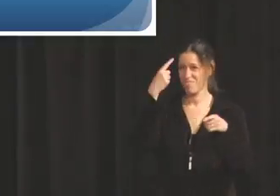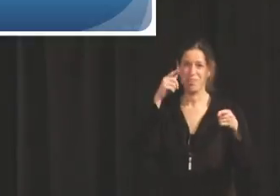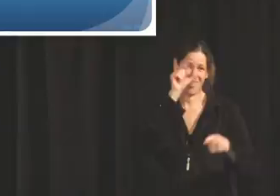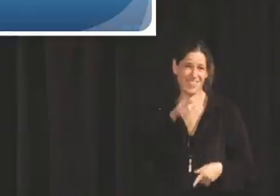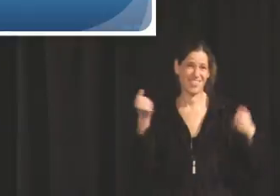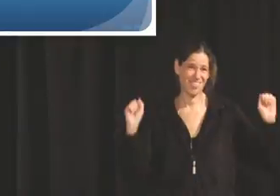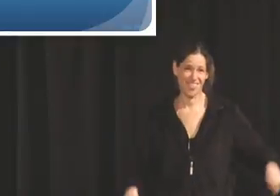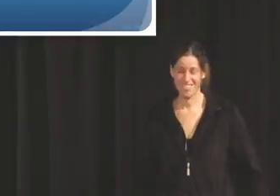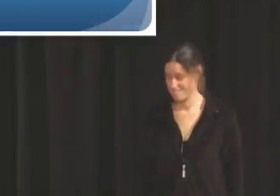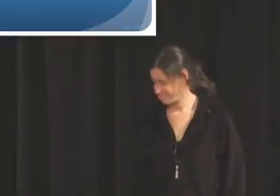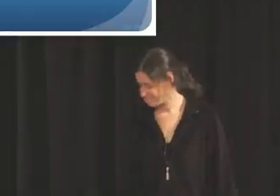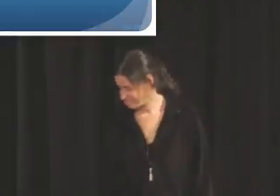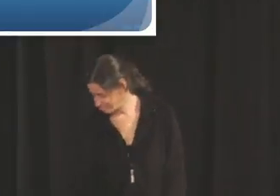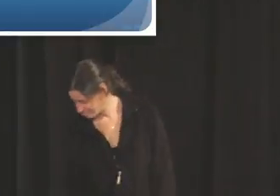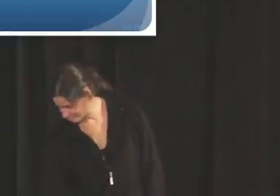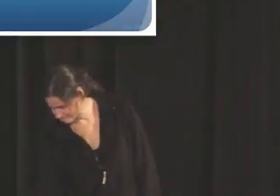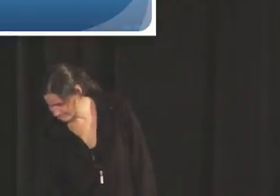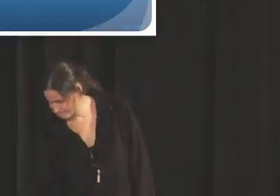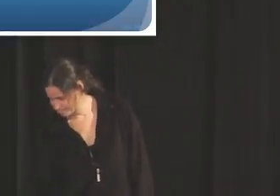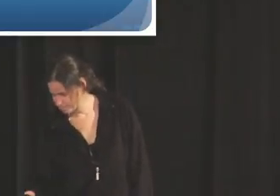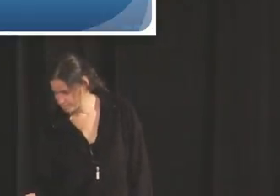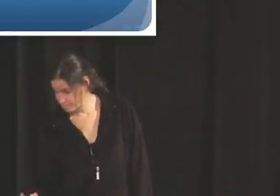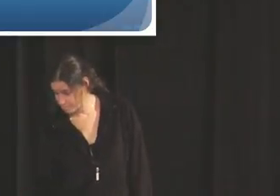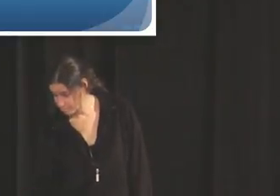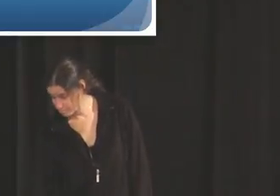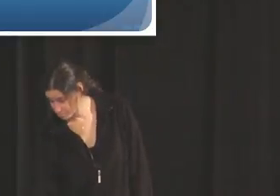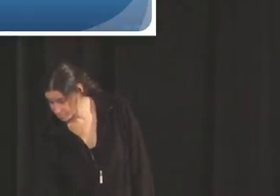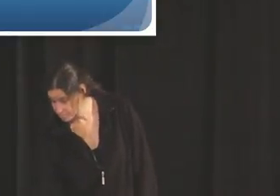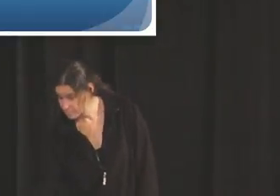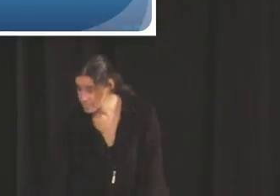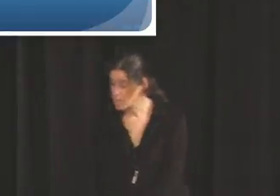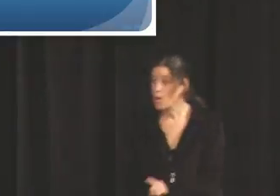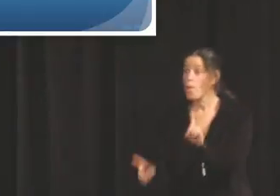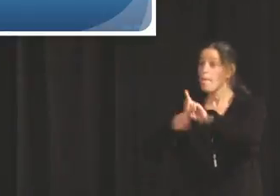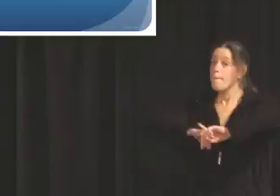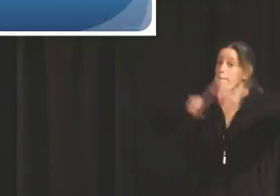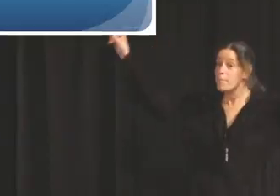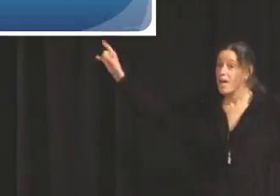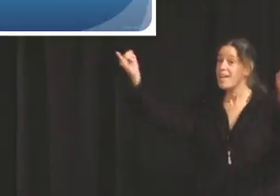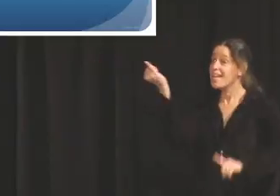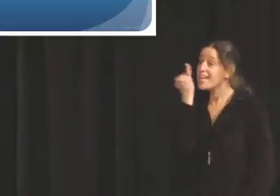could benefit from learning ASL. But, if we wait,